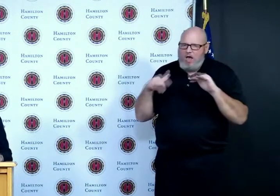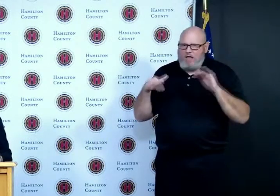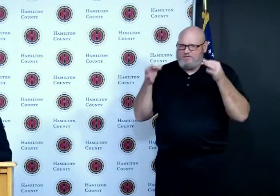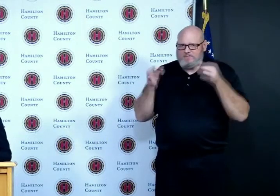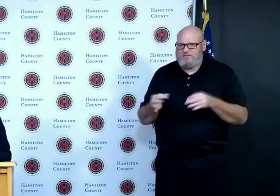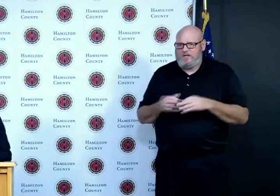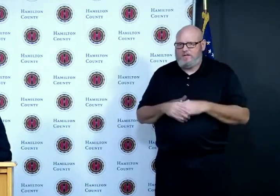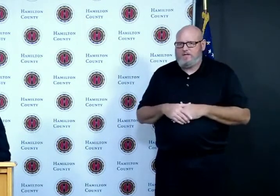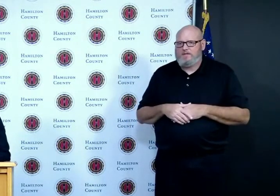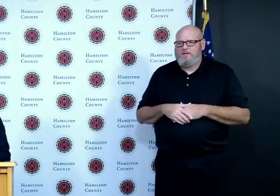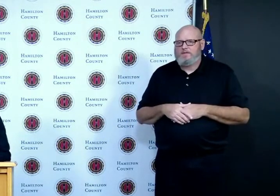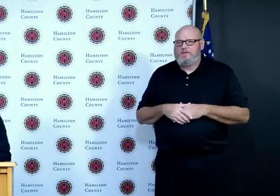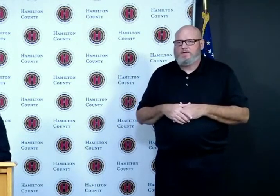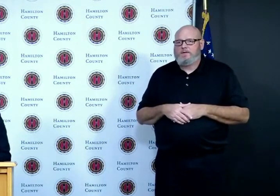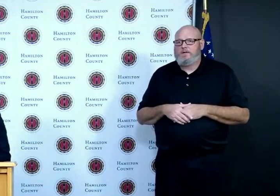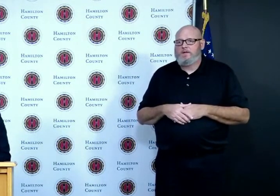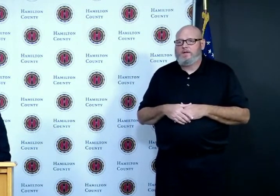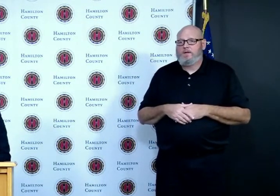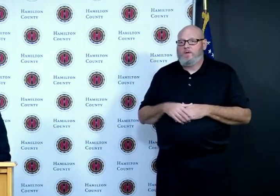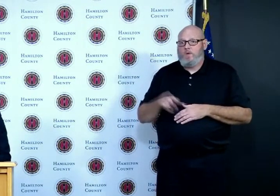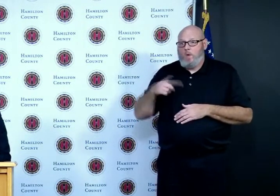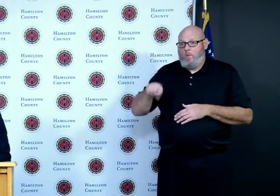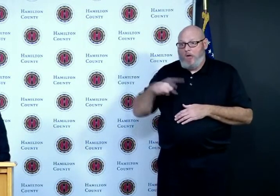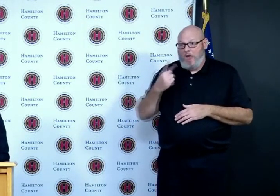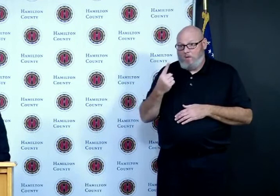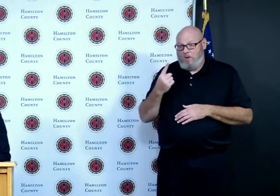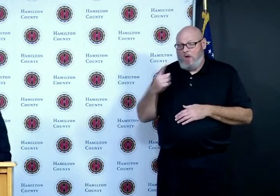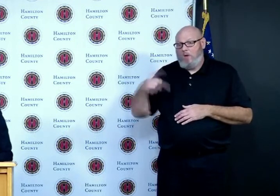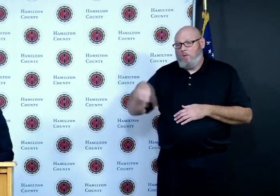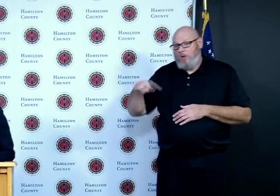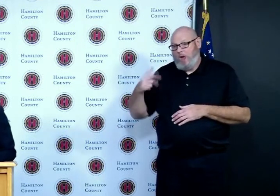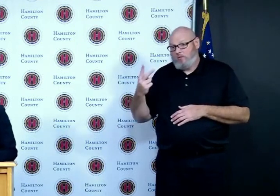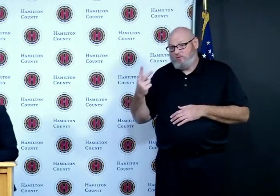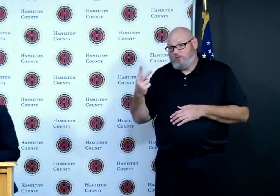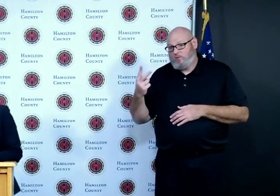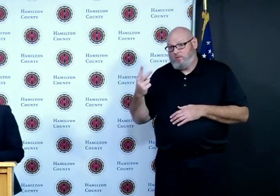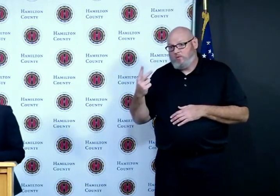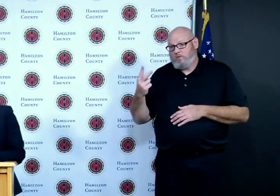rounds that we provided as well as the program at the state provided late last year to see if